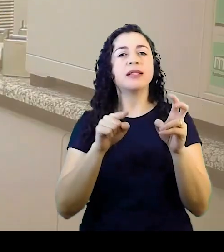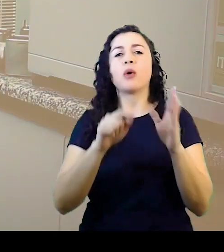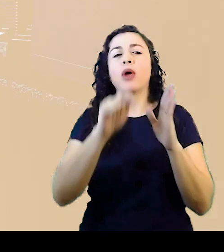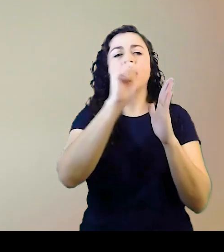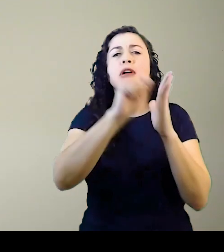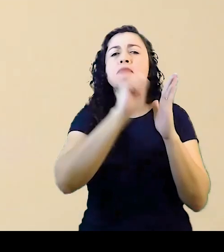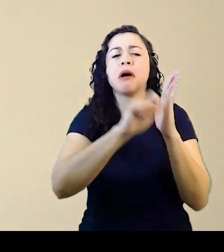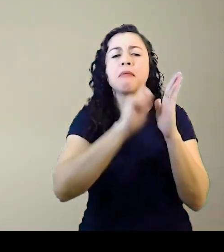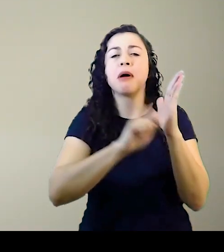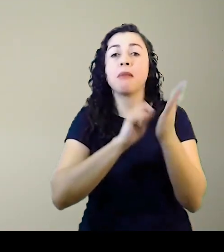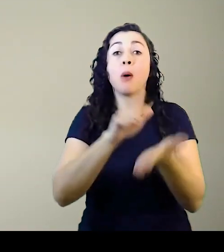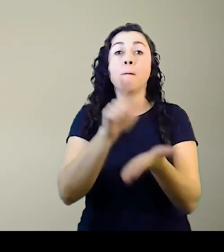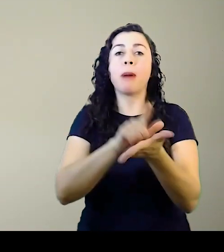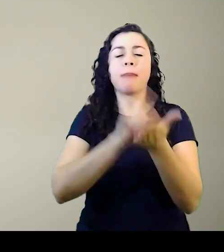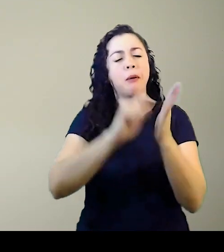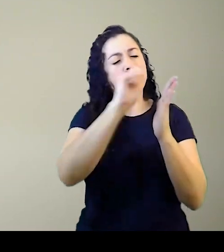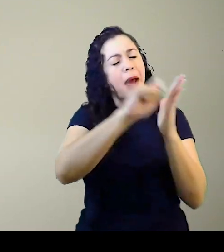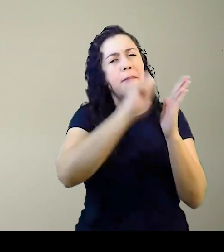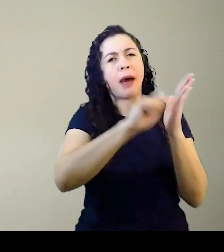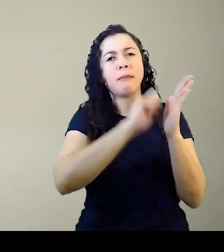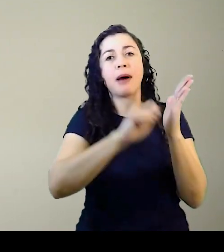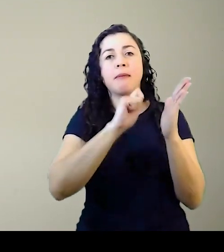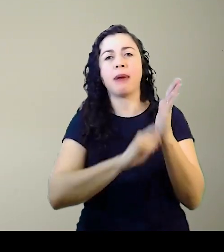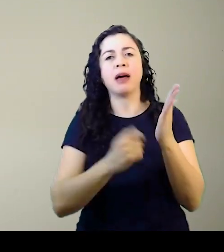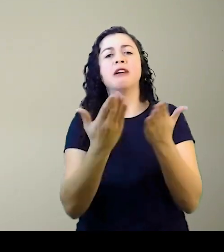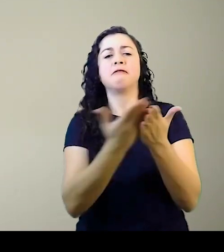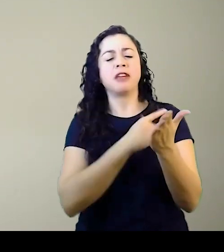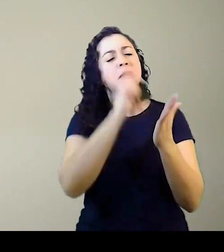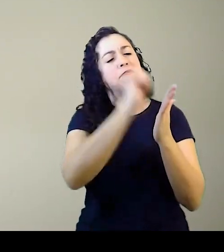written on paper. So our DNA is like a cookbook,